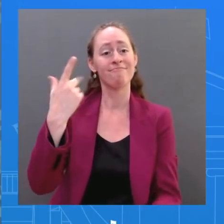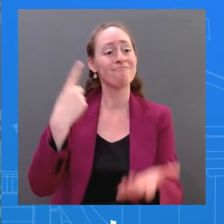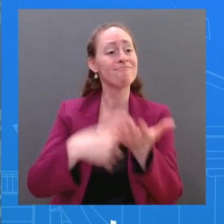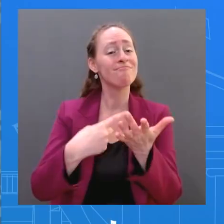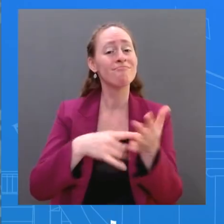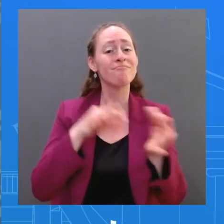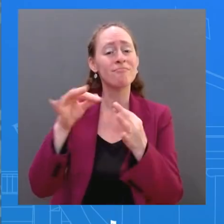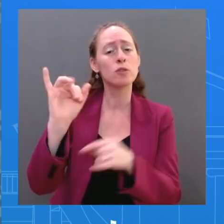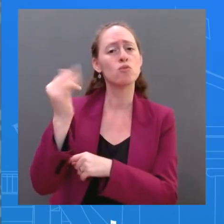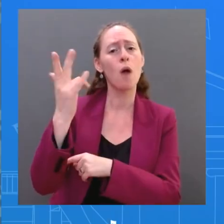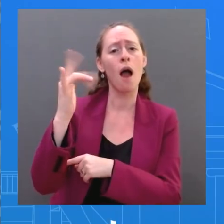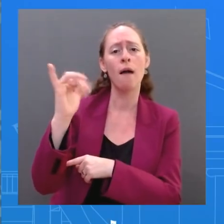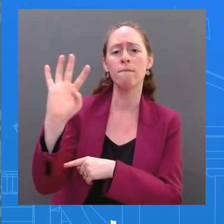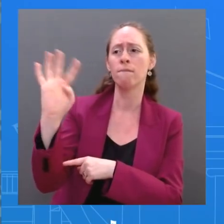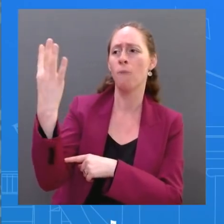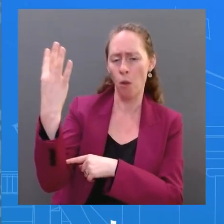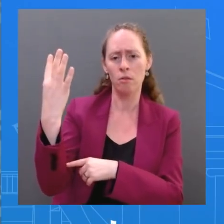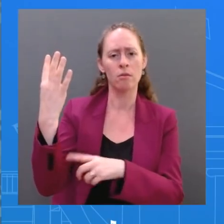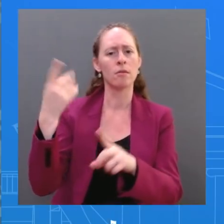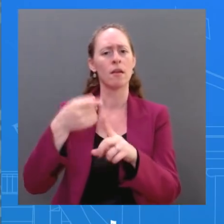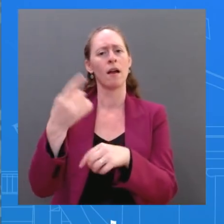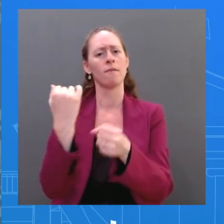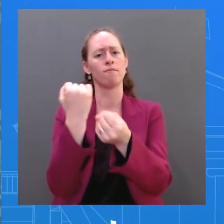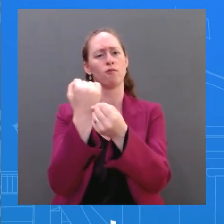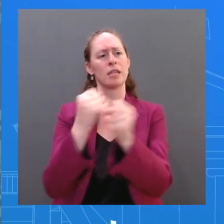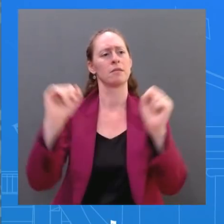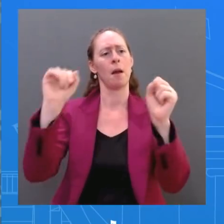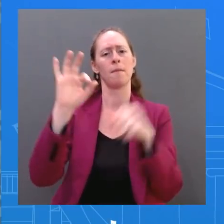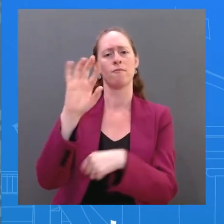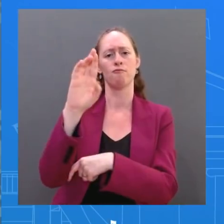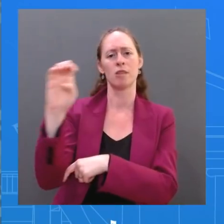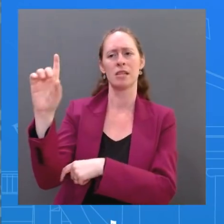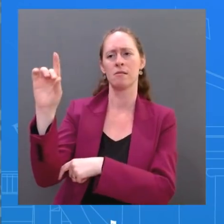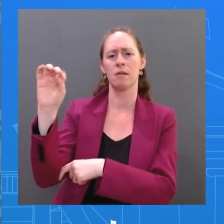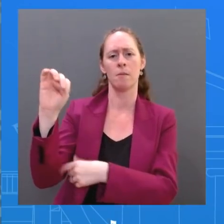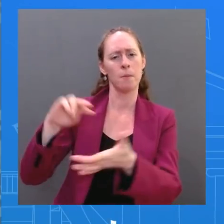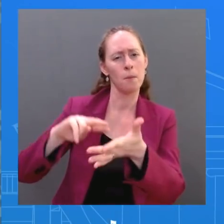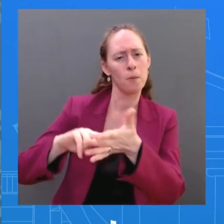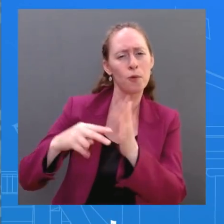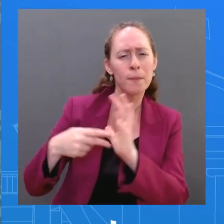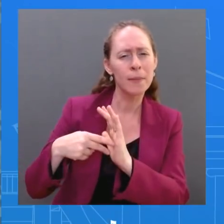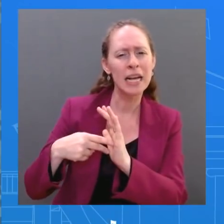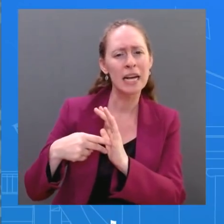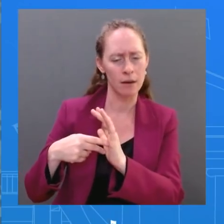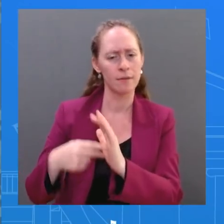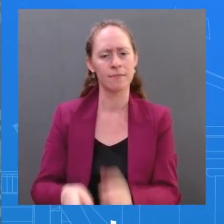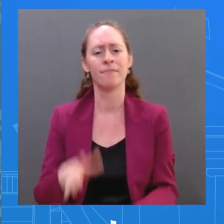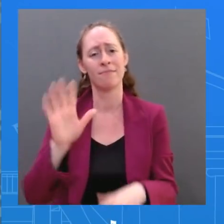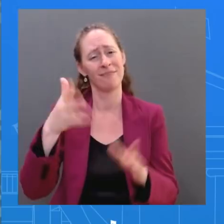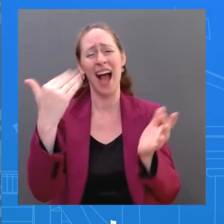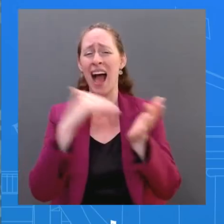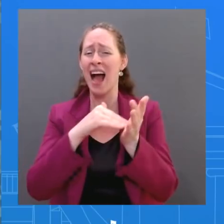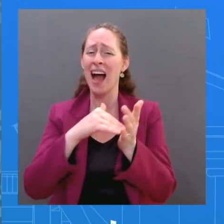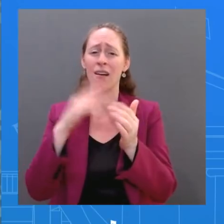And so, again, we are going to do -- he is going to do everything that he can to make sure she gets home safely.